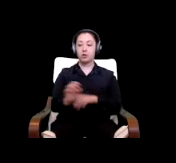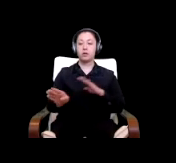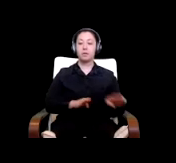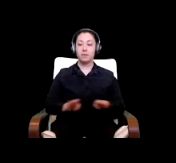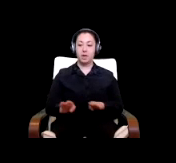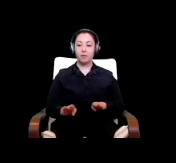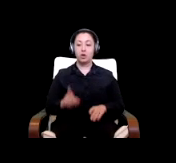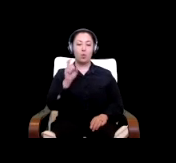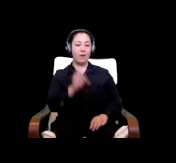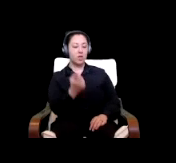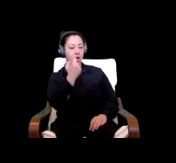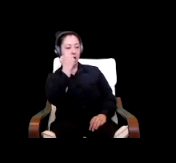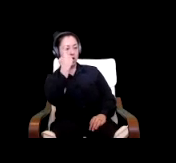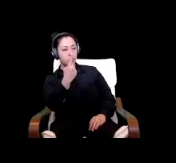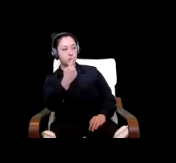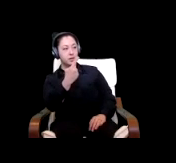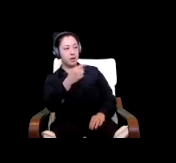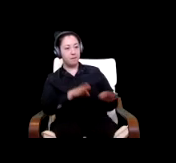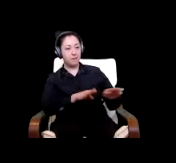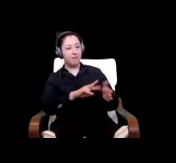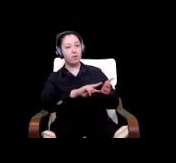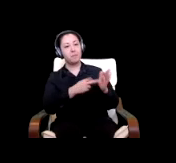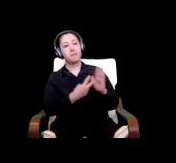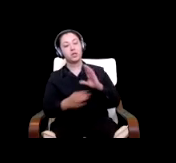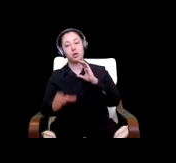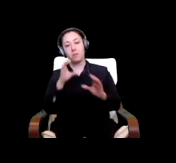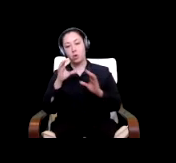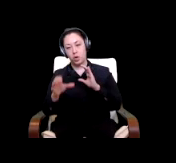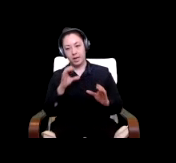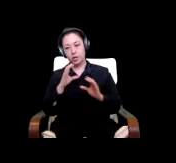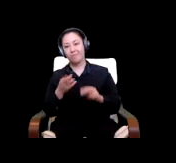and building upon that communication. Along with that, addressing the behavior without